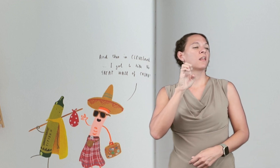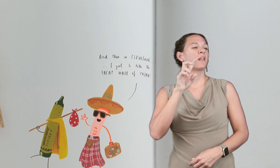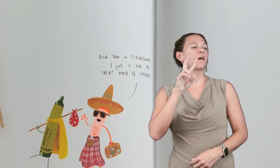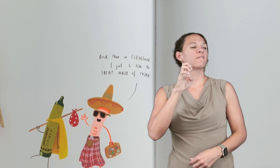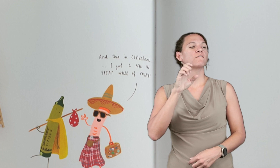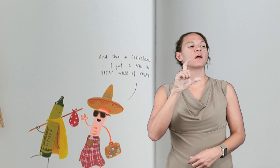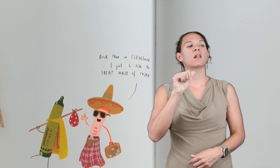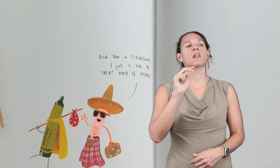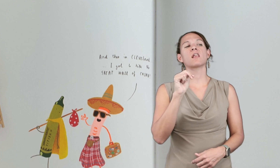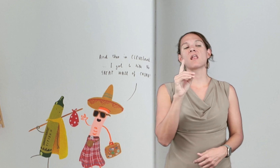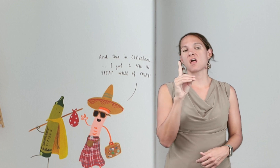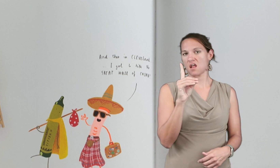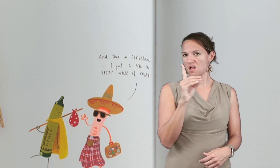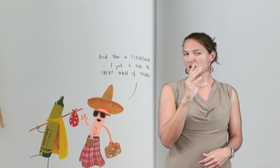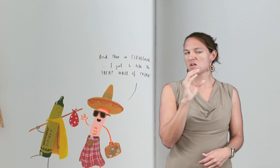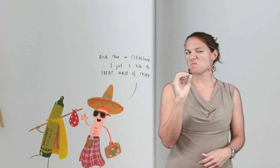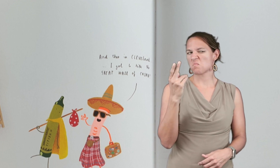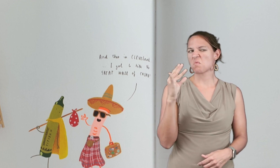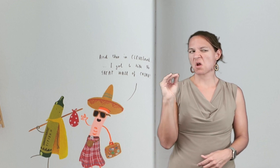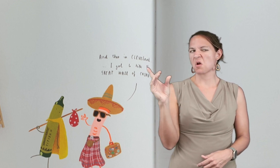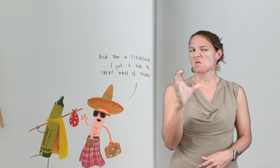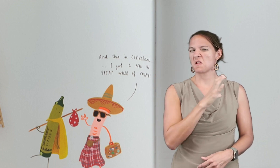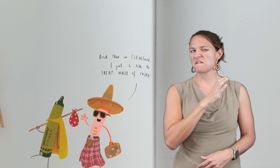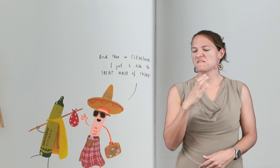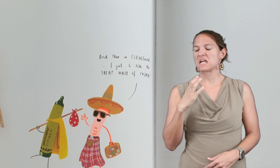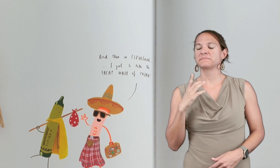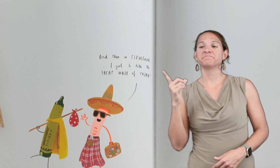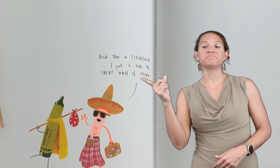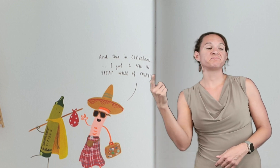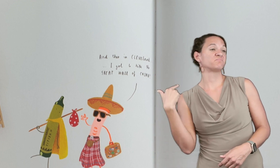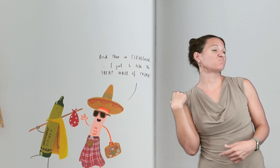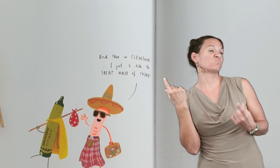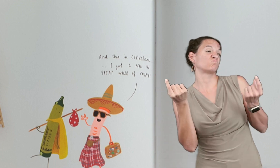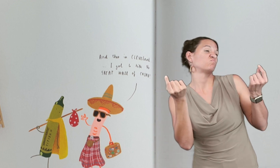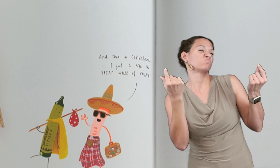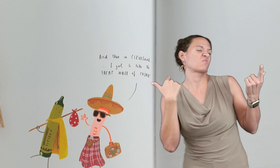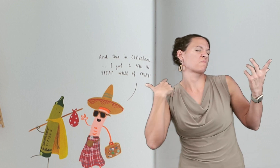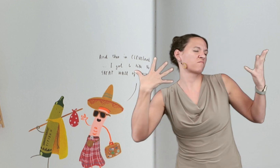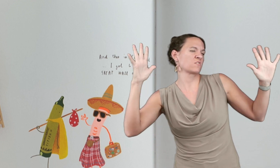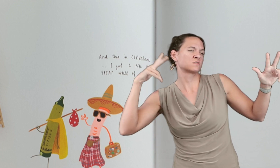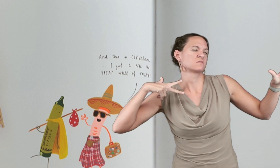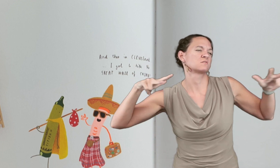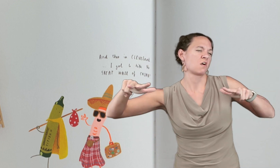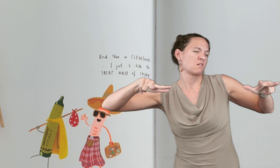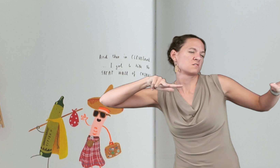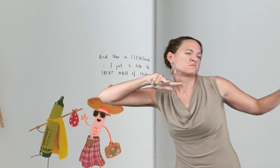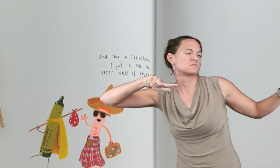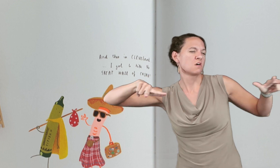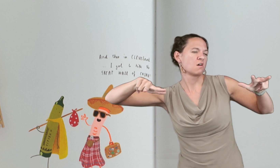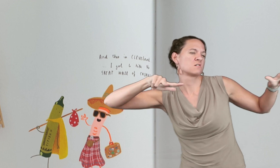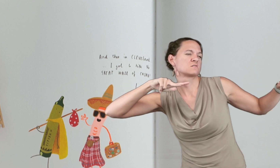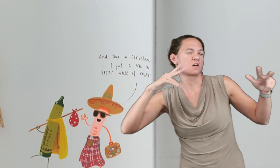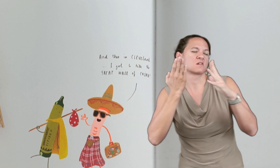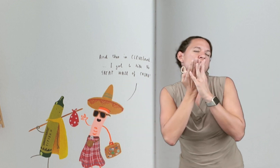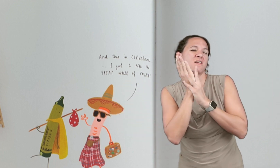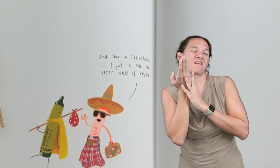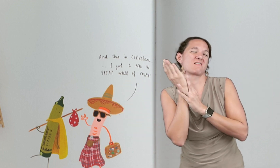And then, I went to Cleveland. Yeah, you know Cleveland, Ohio.